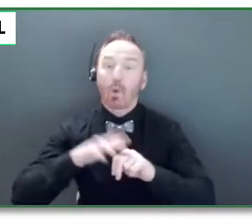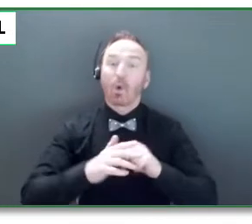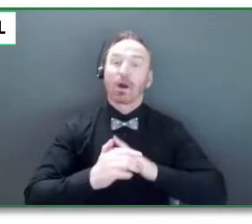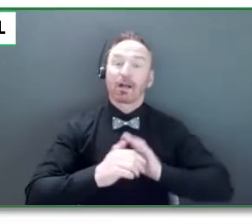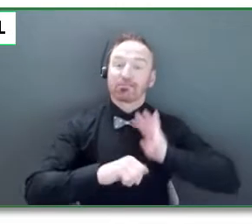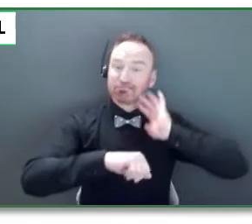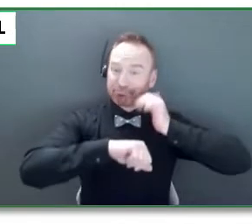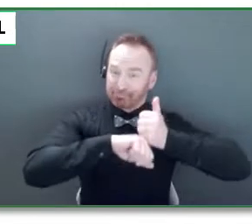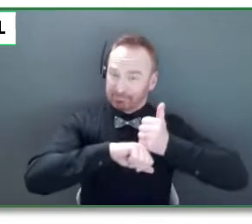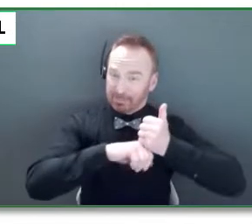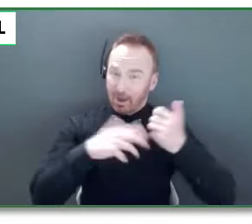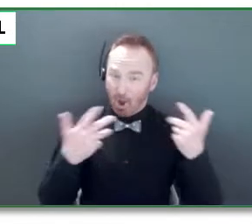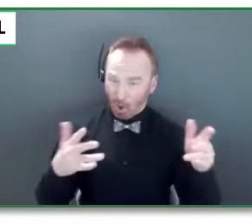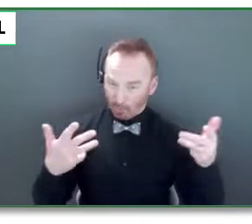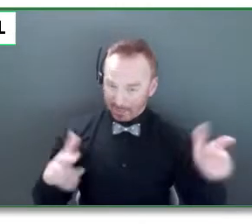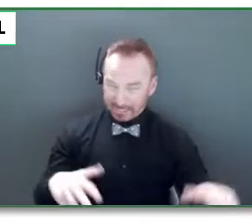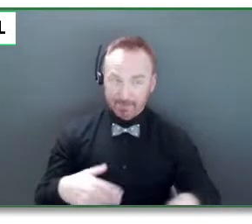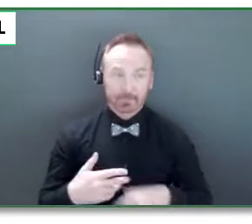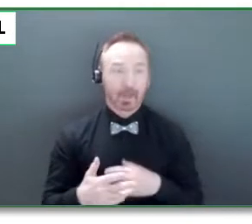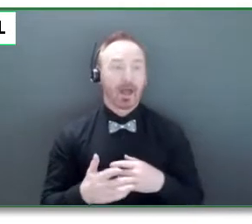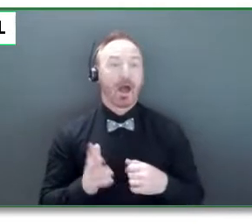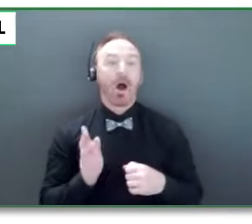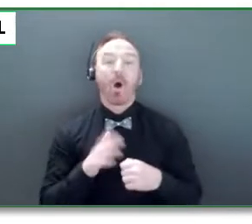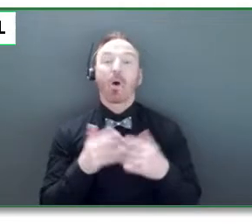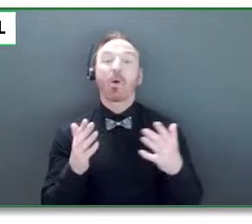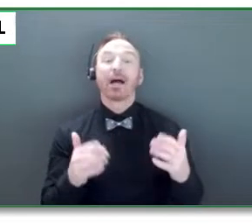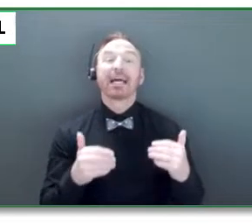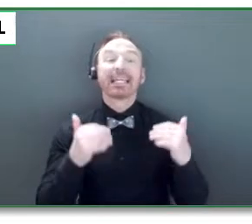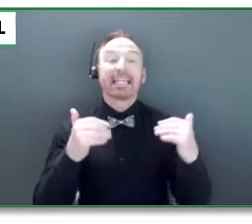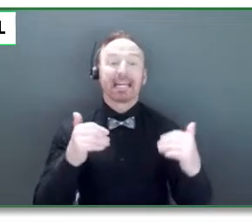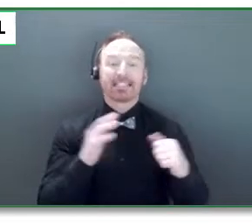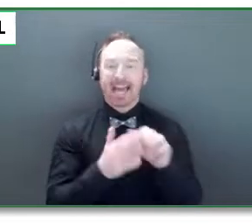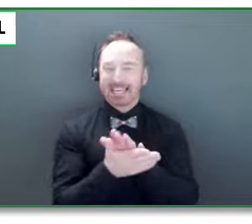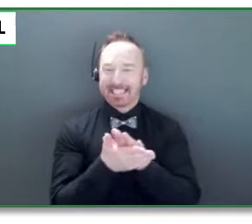I forgot to say that we had a nice picture of a man in a